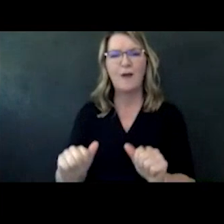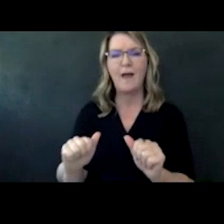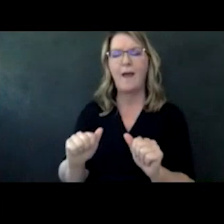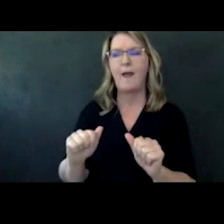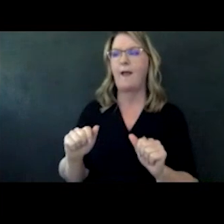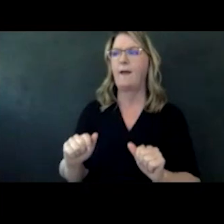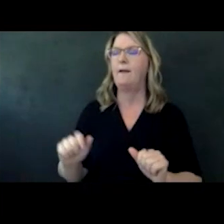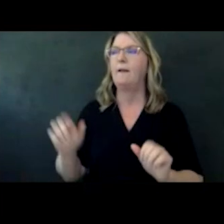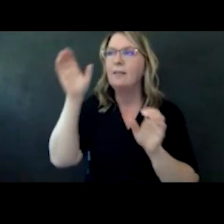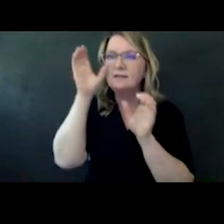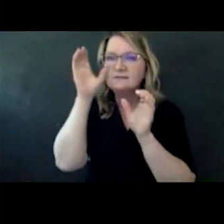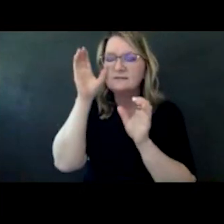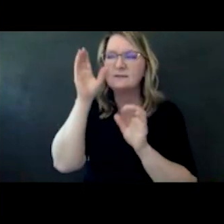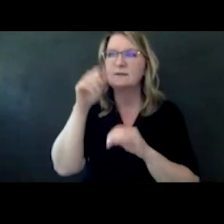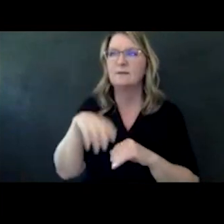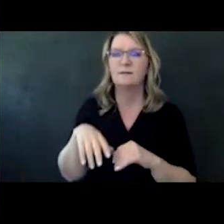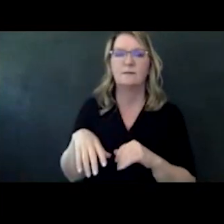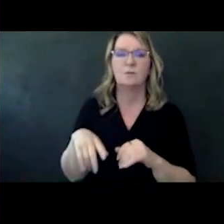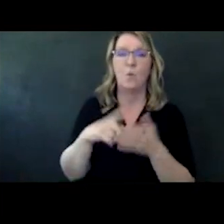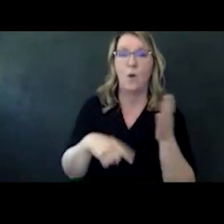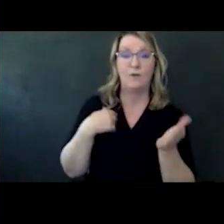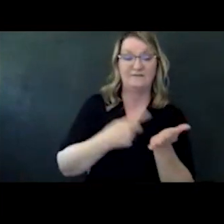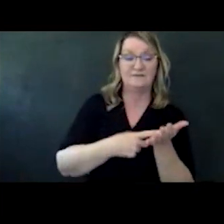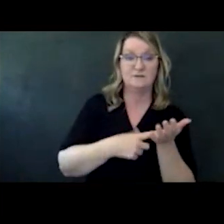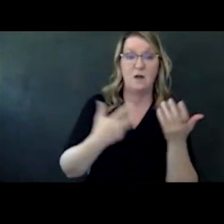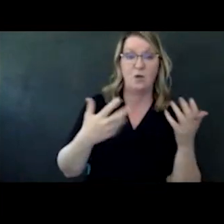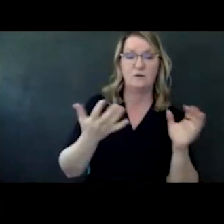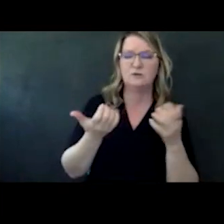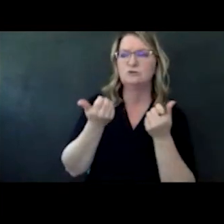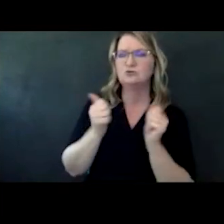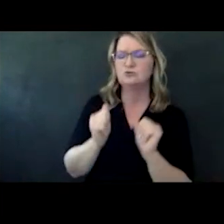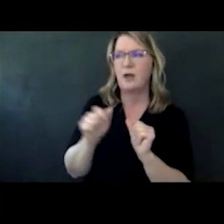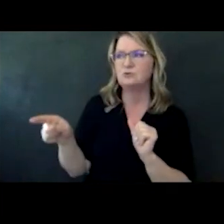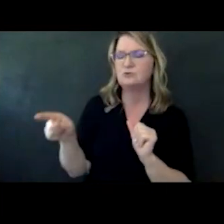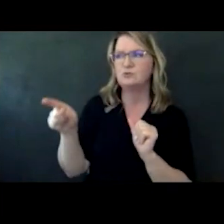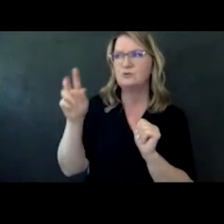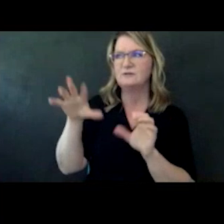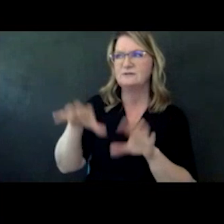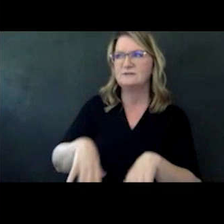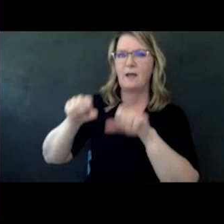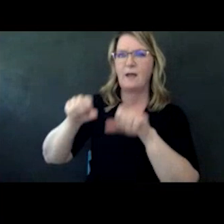listening. Beyond what we've already discussed, try to put yourself in the employer's shoes.